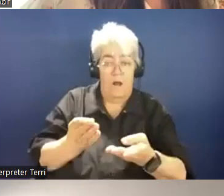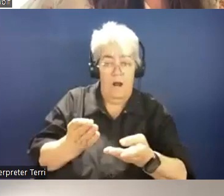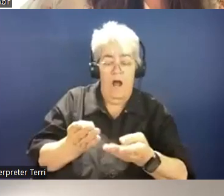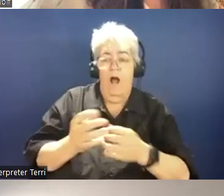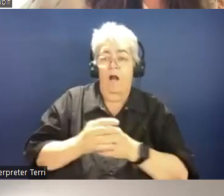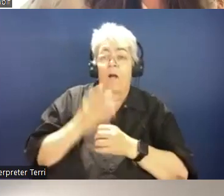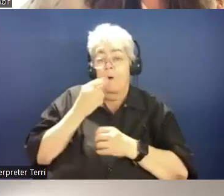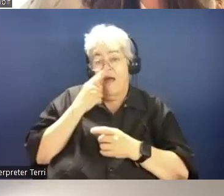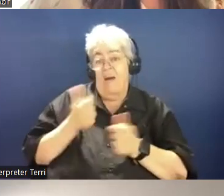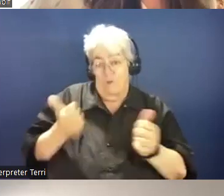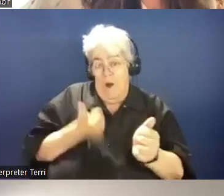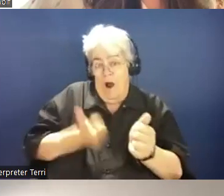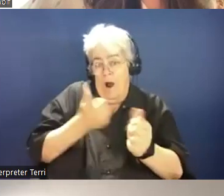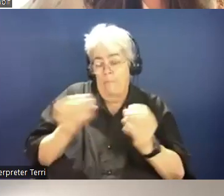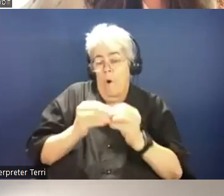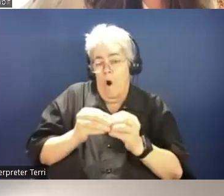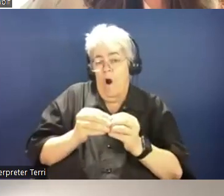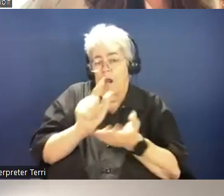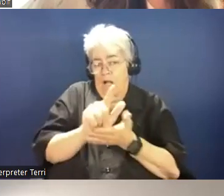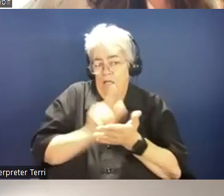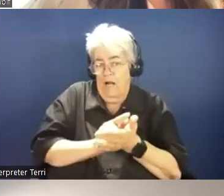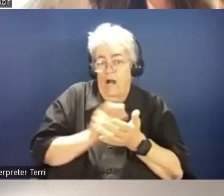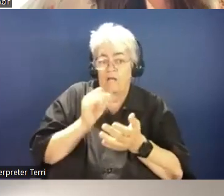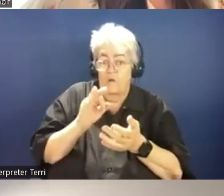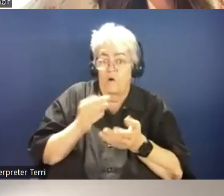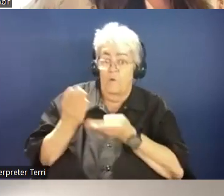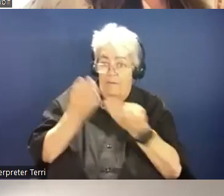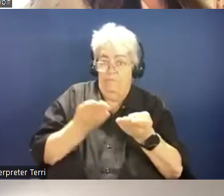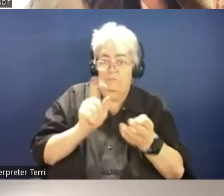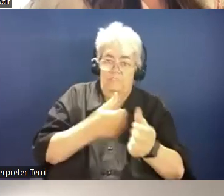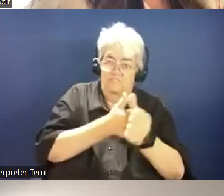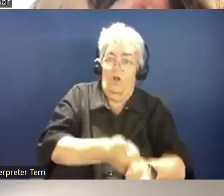further legislation in order to implement those. And there is a lot of strategy in figuring out